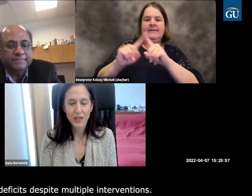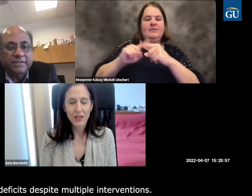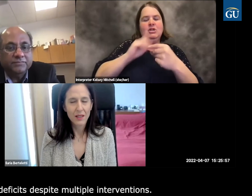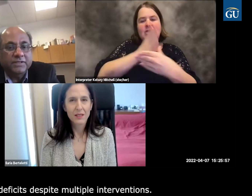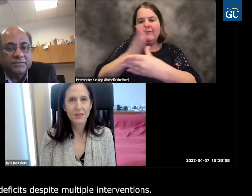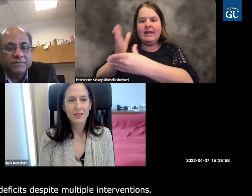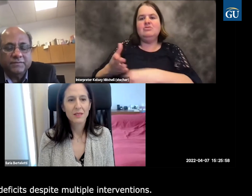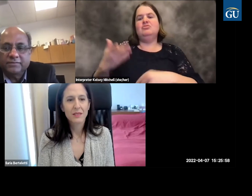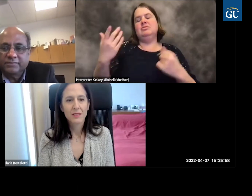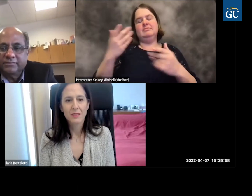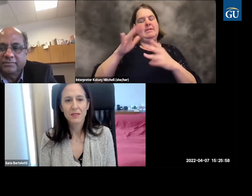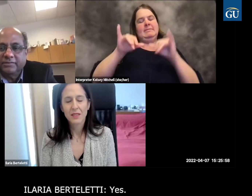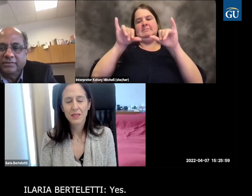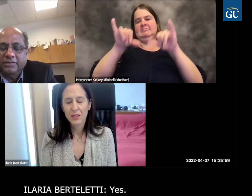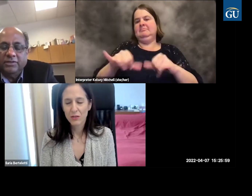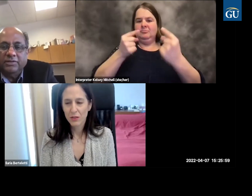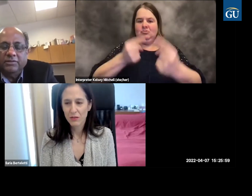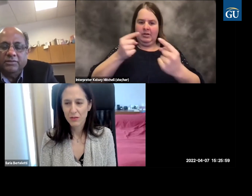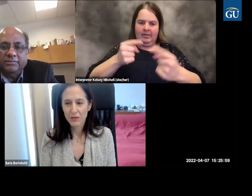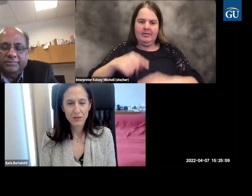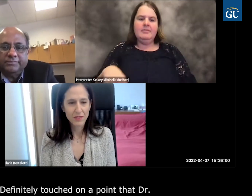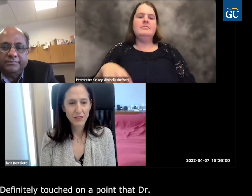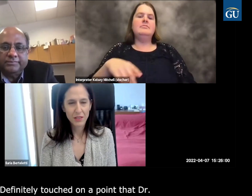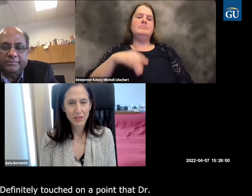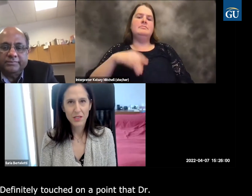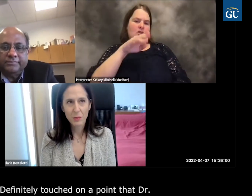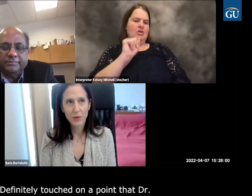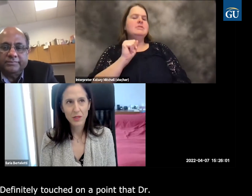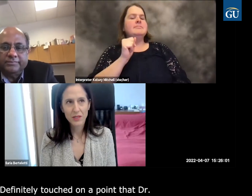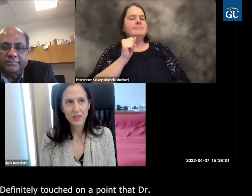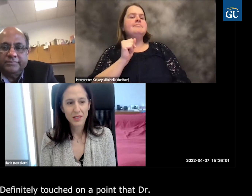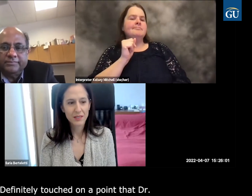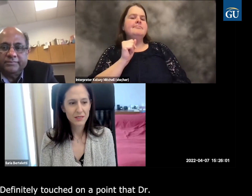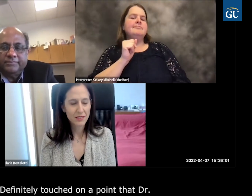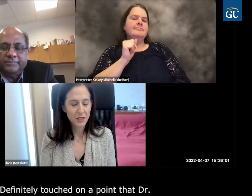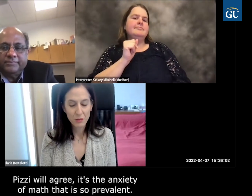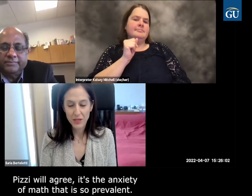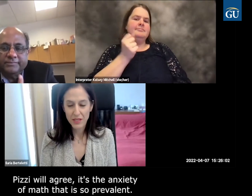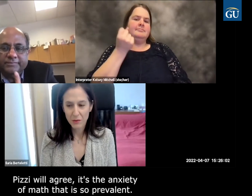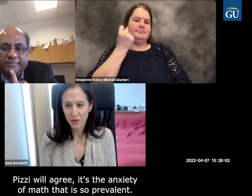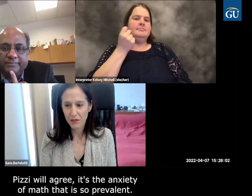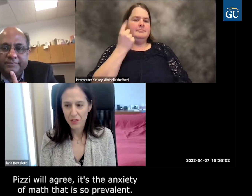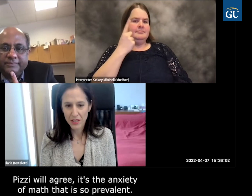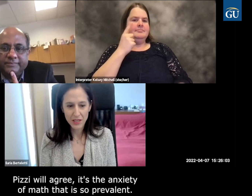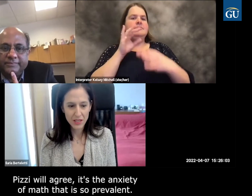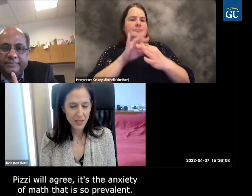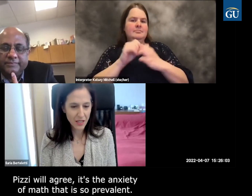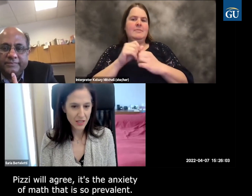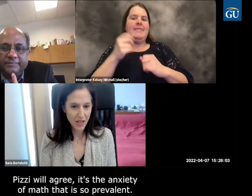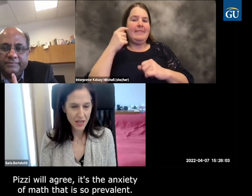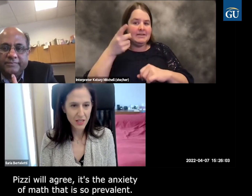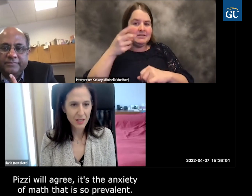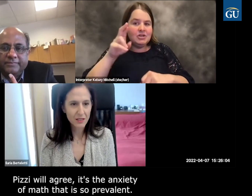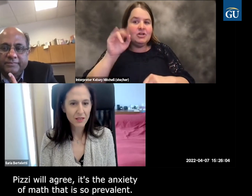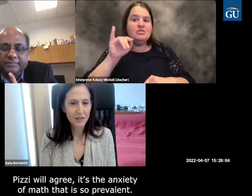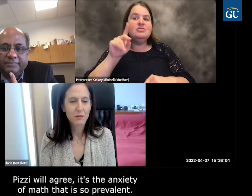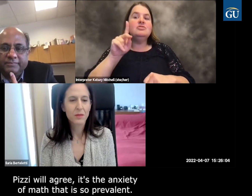interventions yes definitely touched on a point that dr